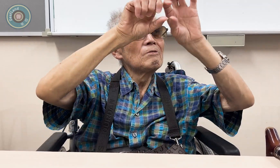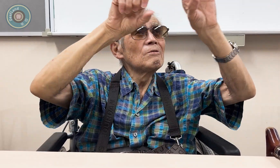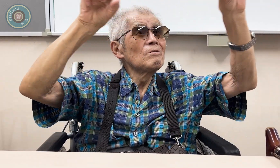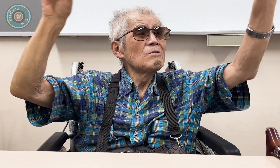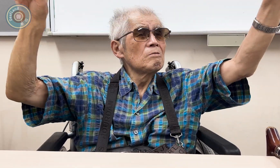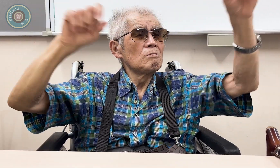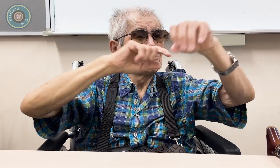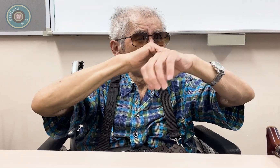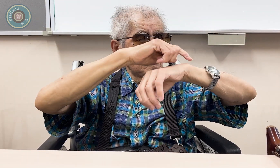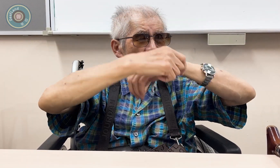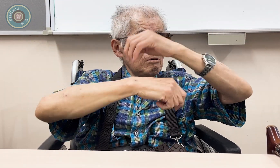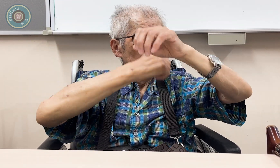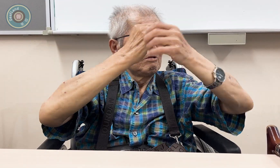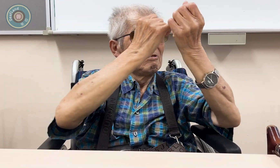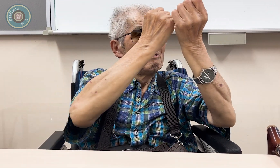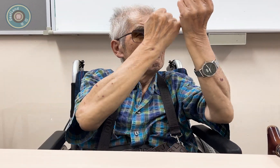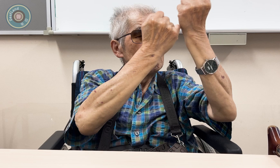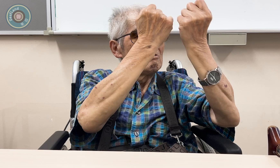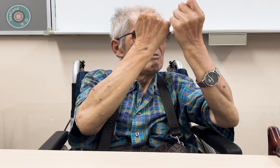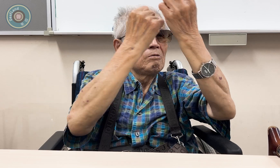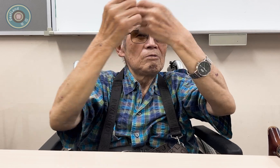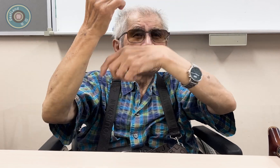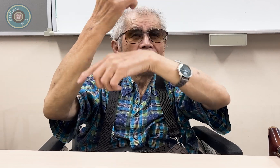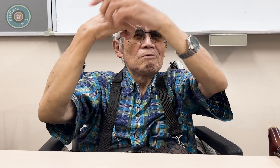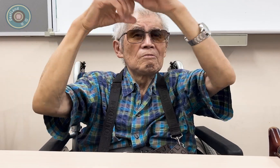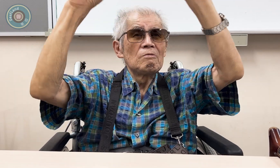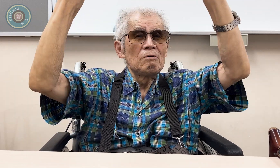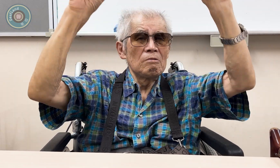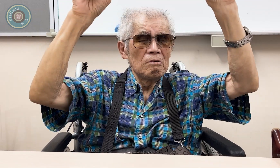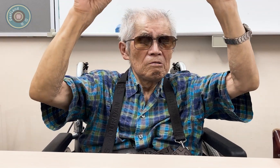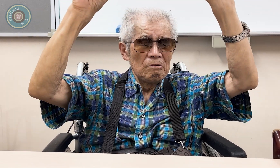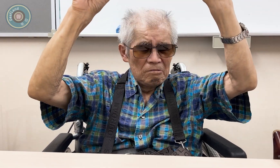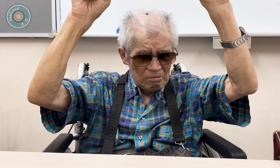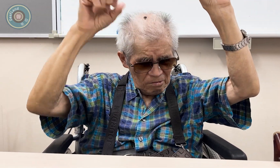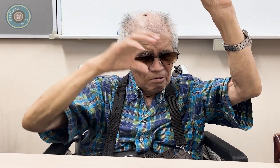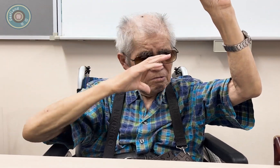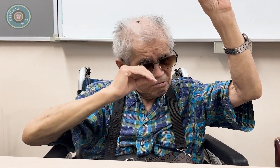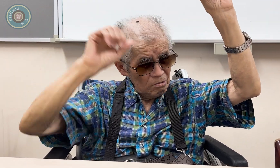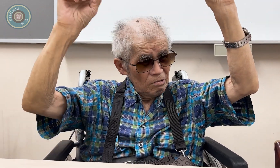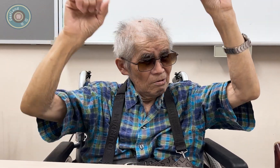He tied a rope around his wrists And he fell asleep leaning on the rope